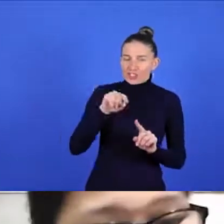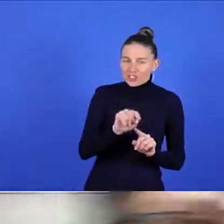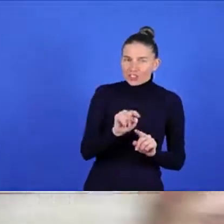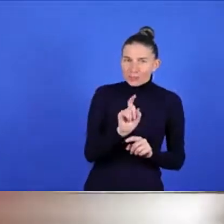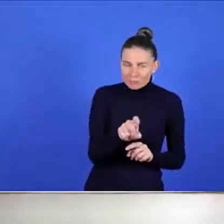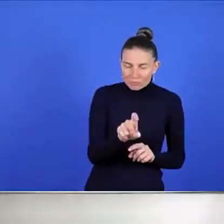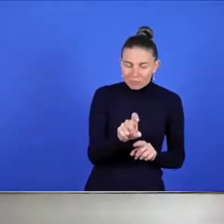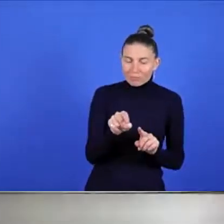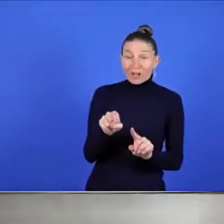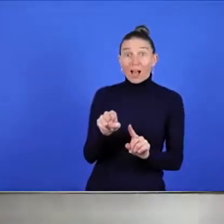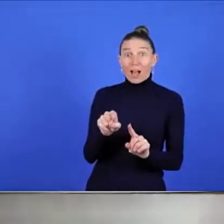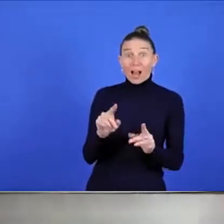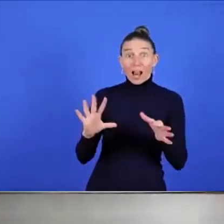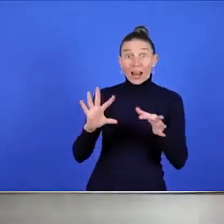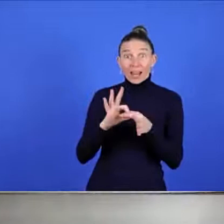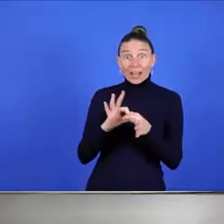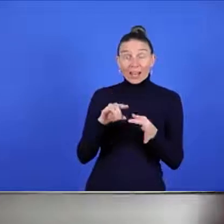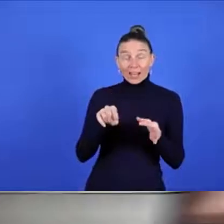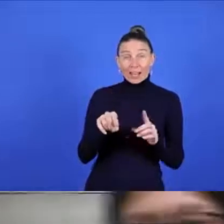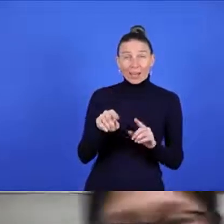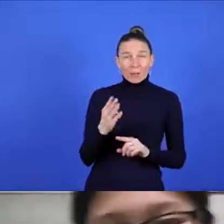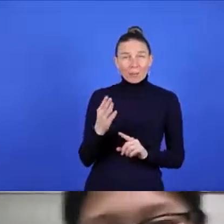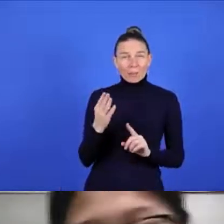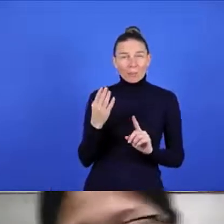welcome, just press the link in the chat,